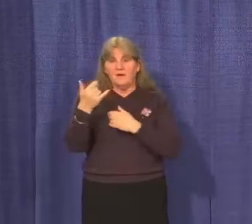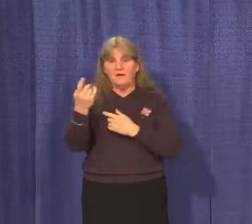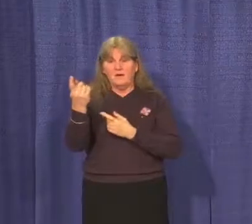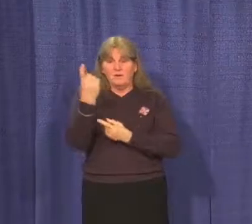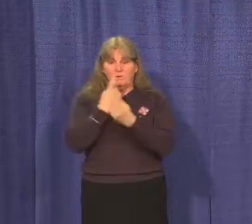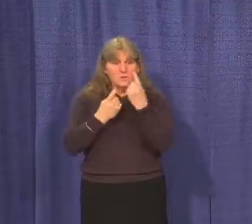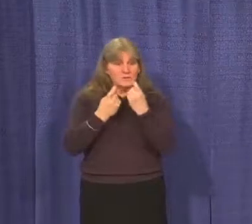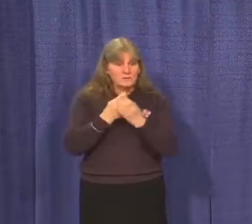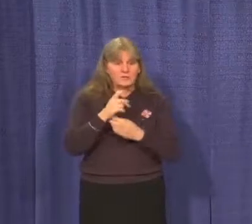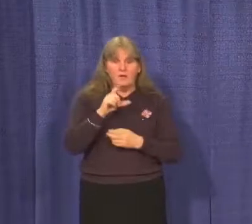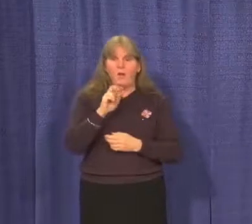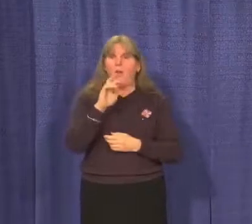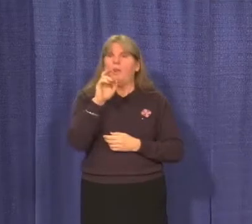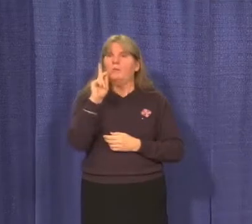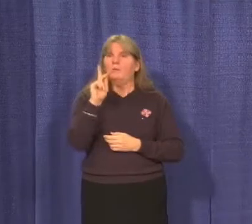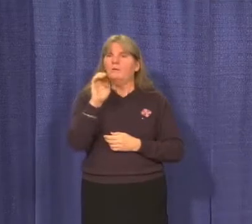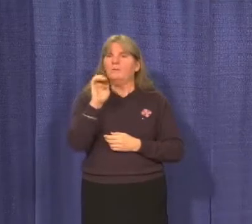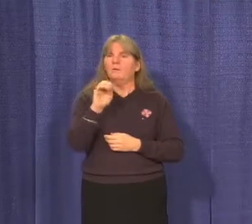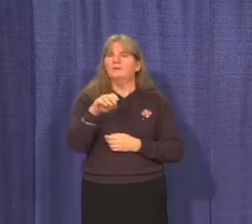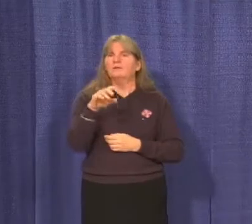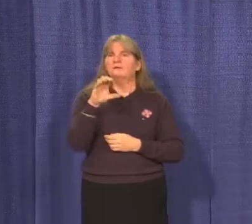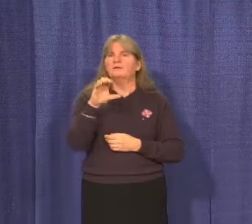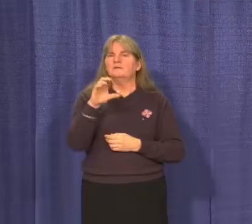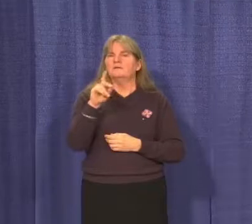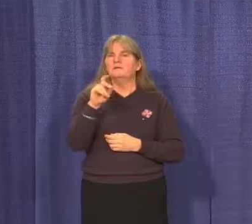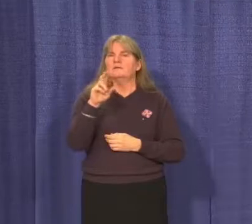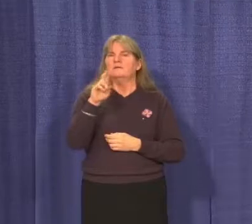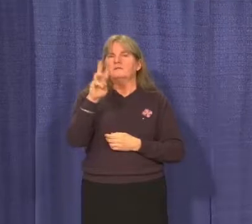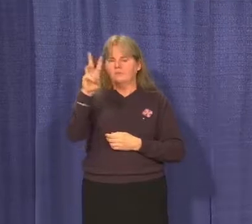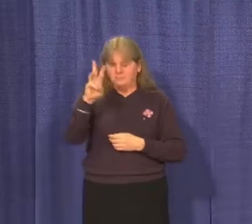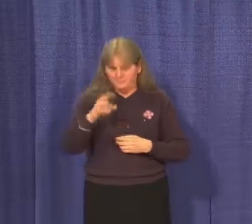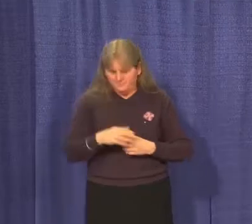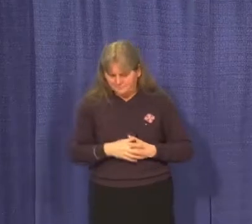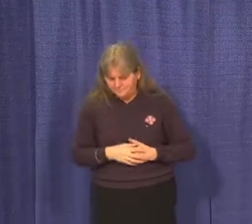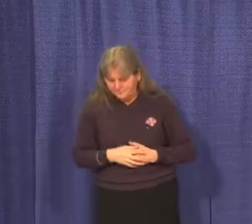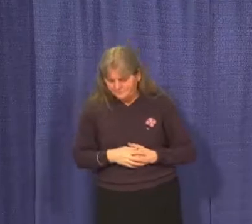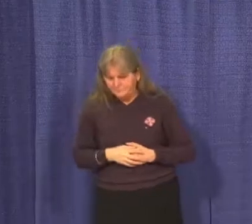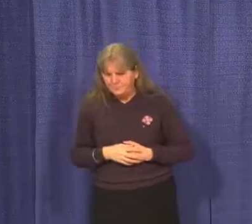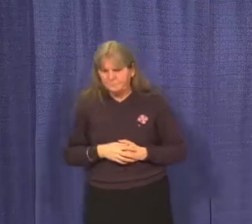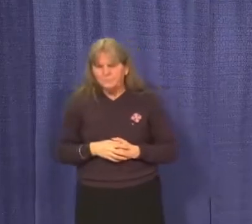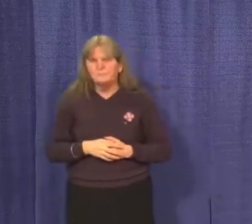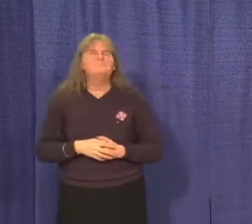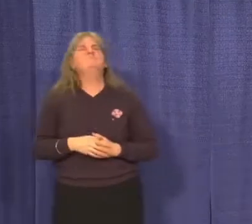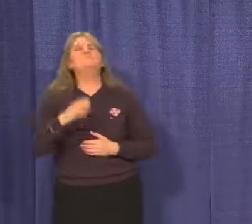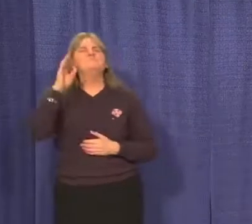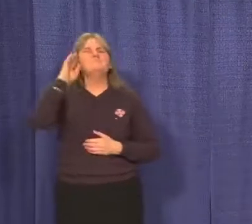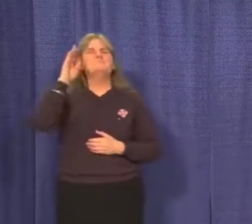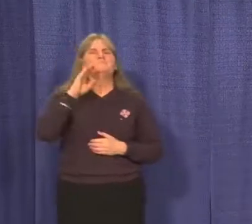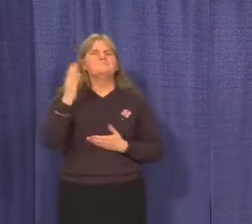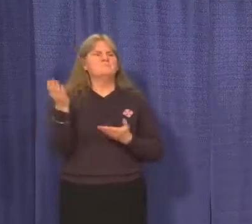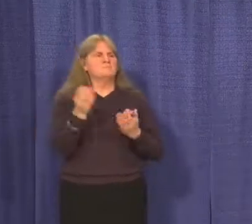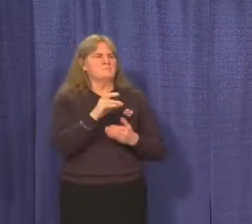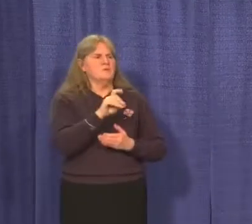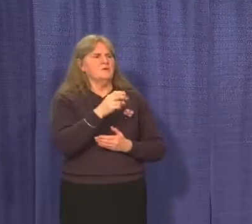line and begin with Luke, CKRW.